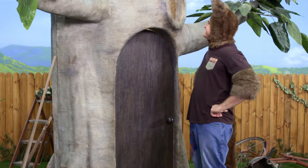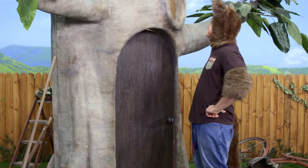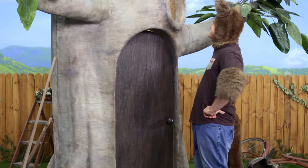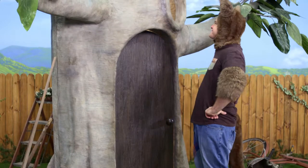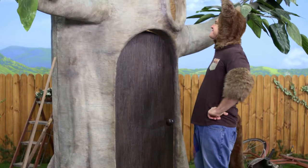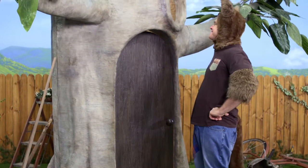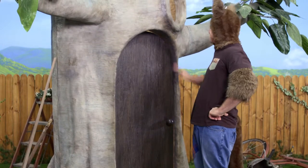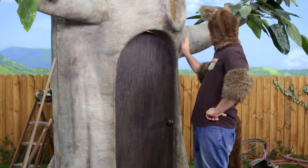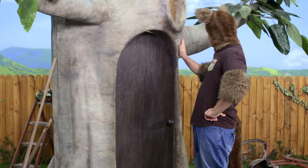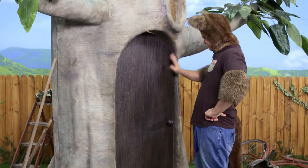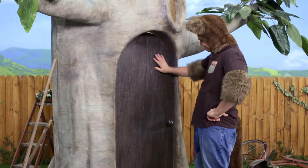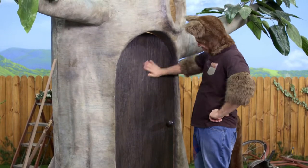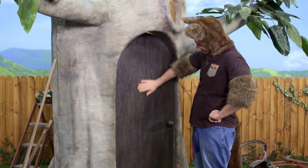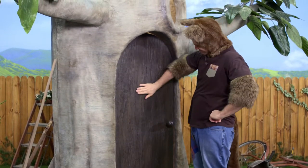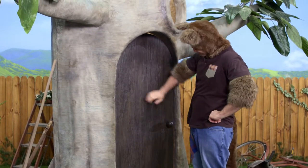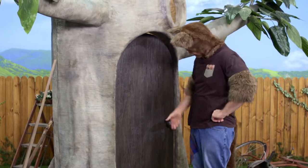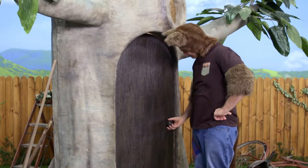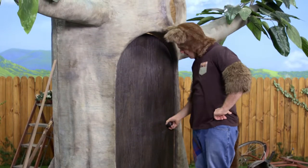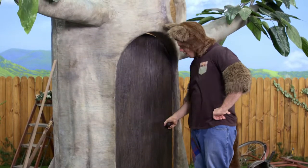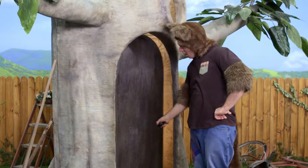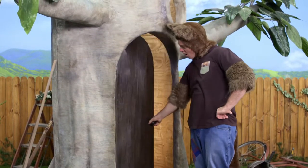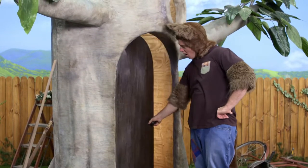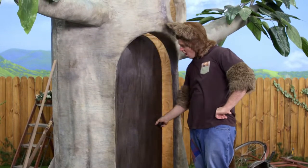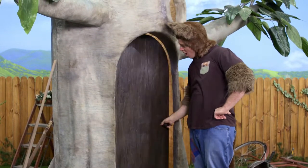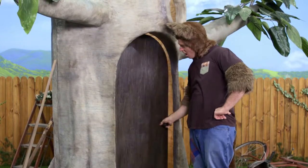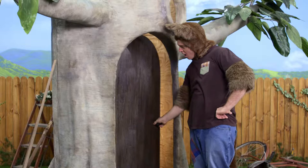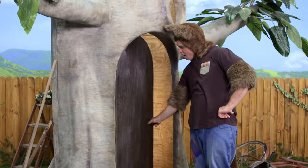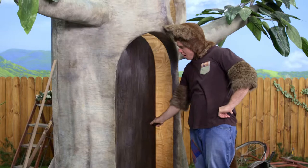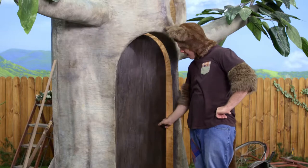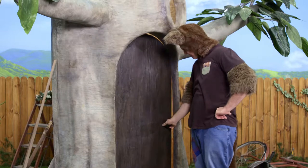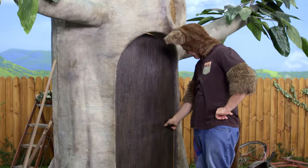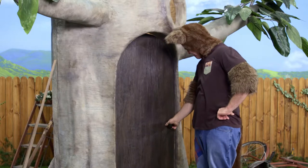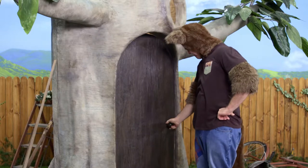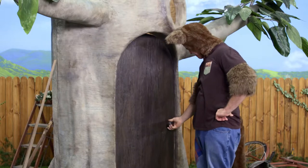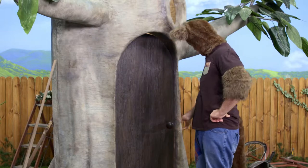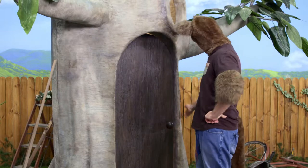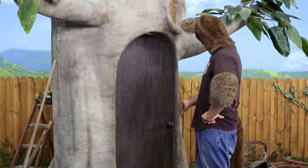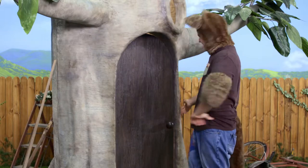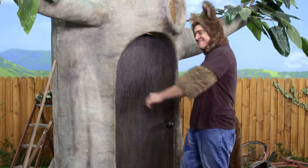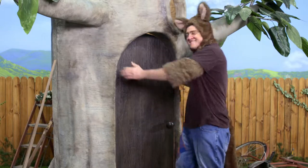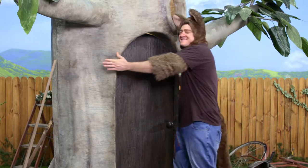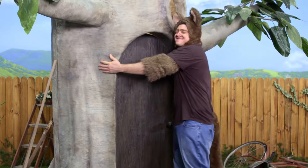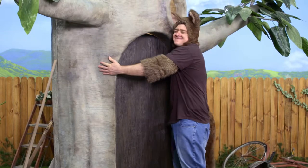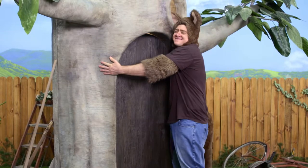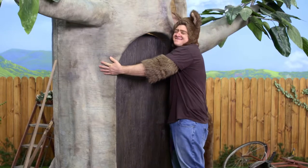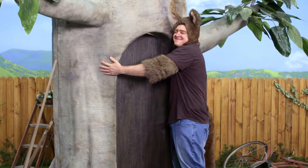Ah! Hmmm. Oh-ho! Aww!